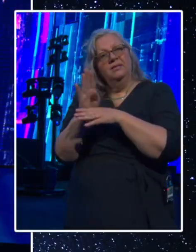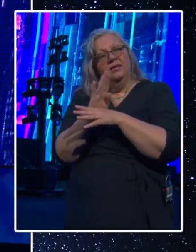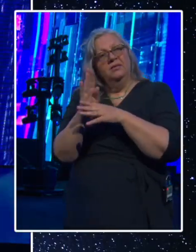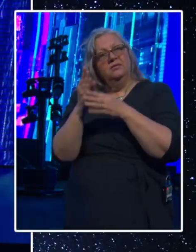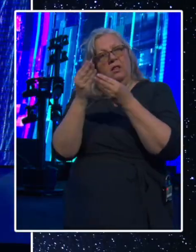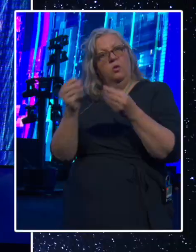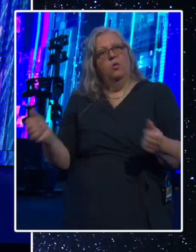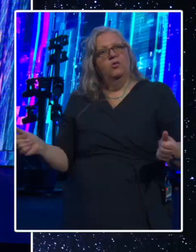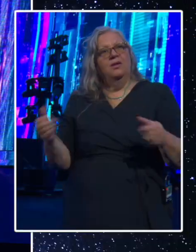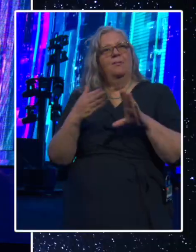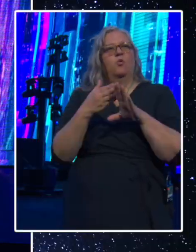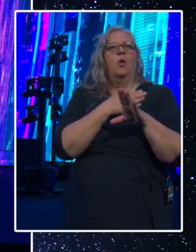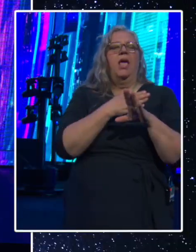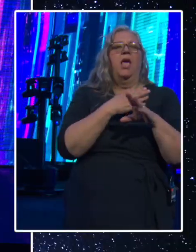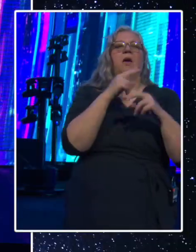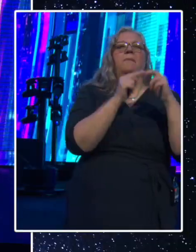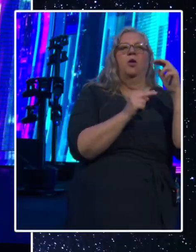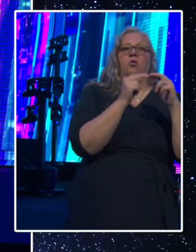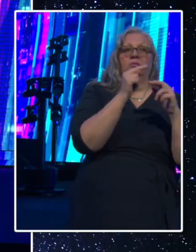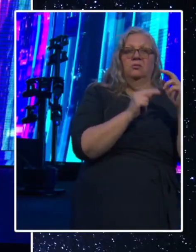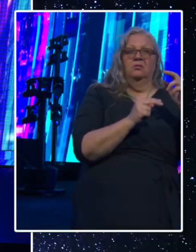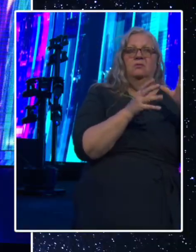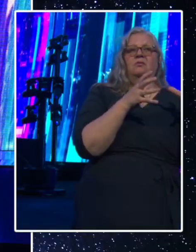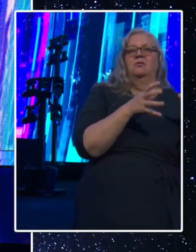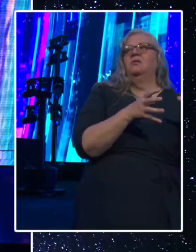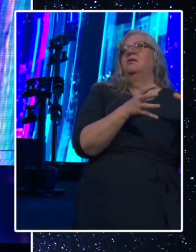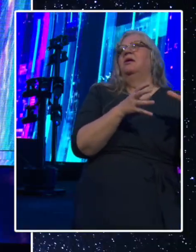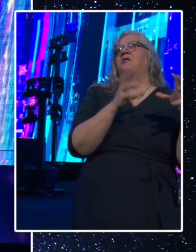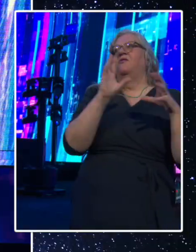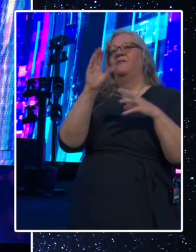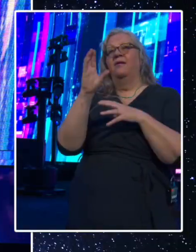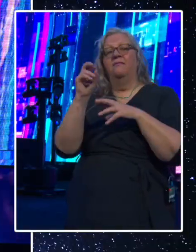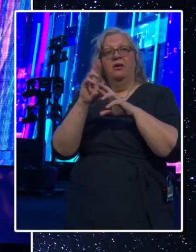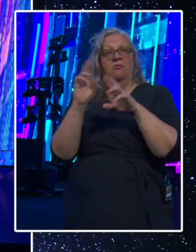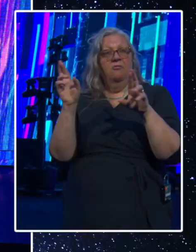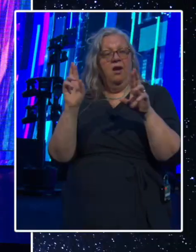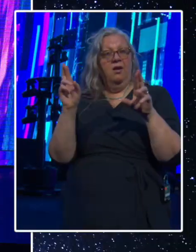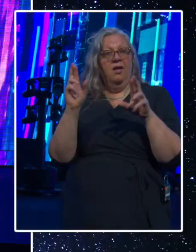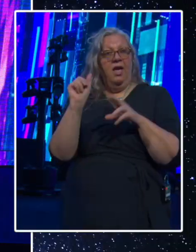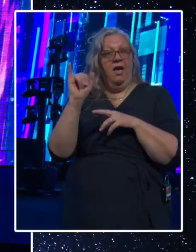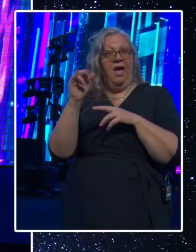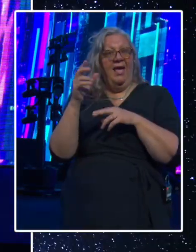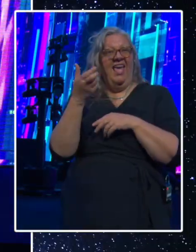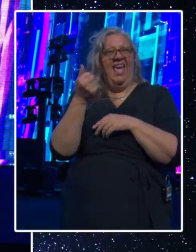with pre-built accelerators and over 50 ready-made AI agents.